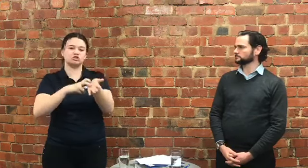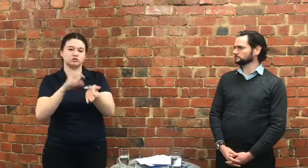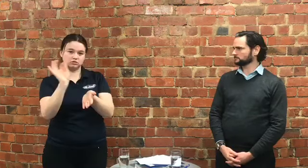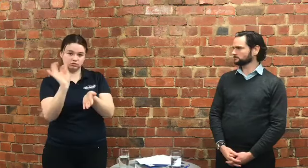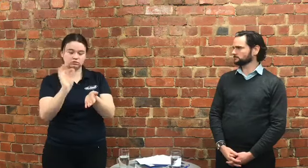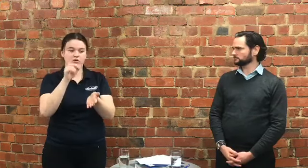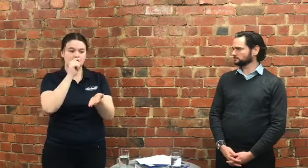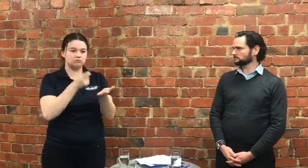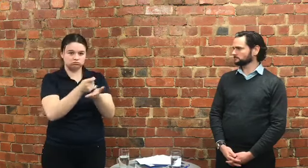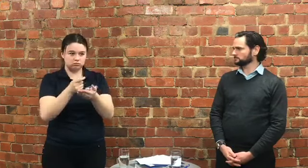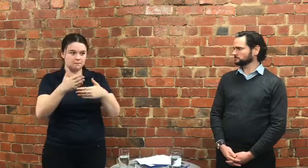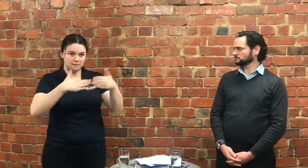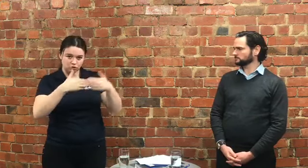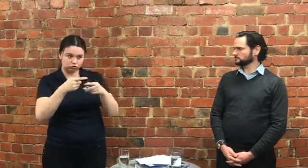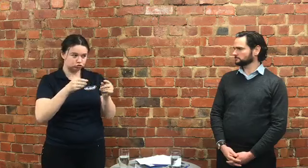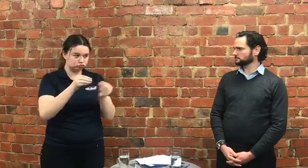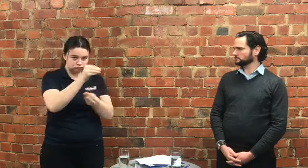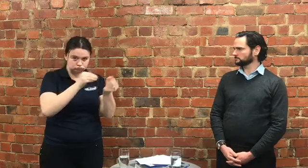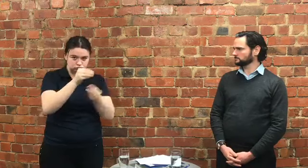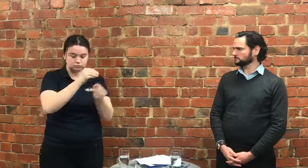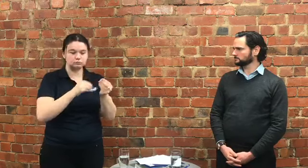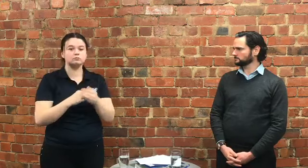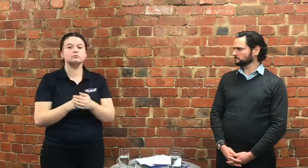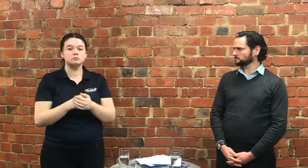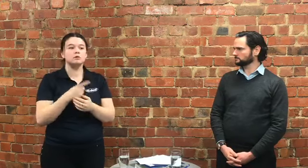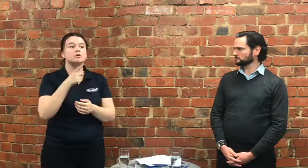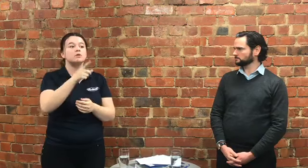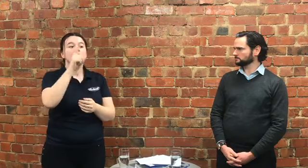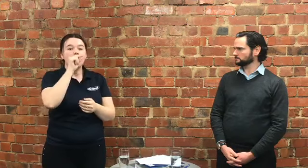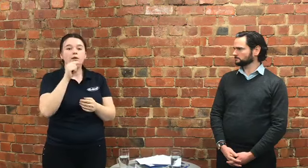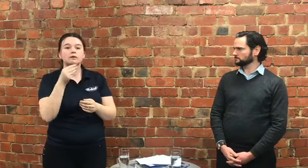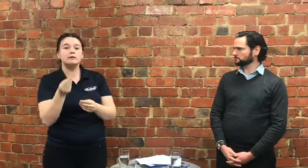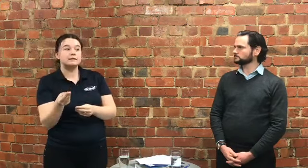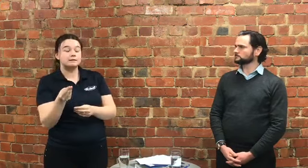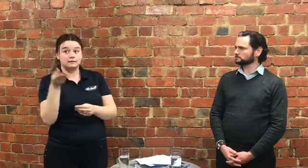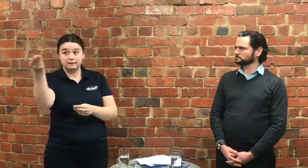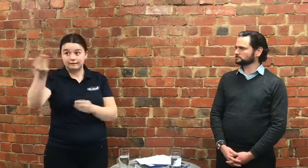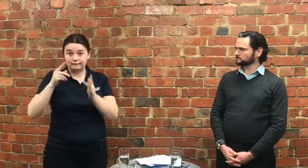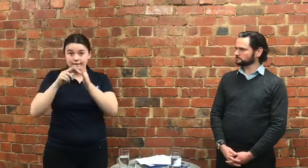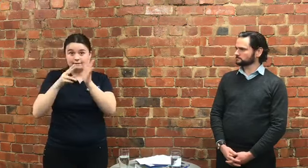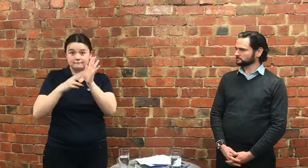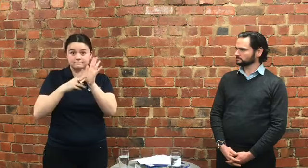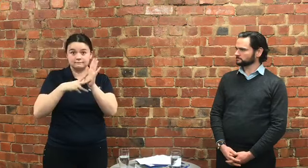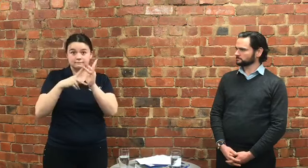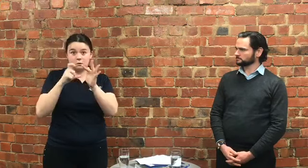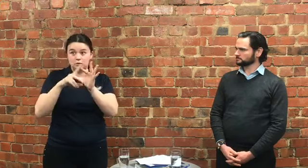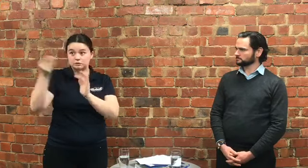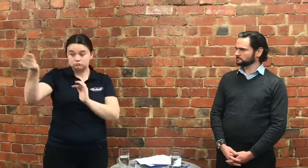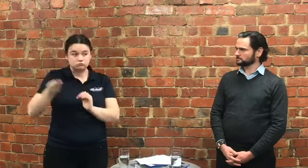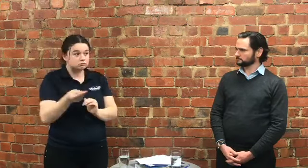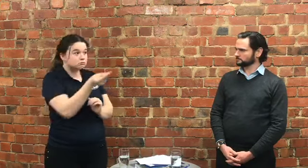that are not registered under the NDIA you can still have do work for you and provide you with a service.